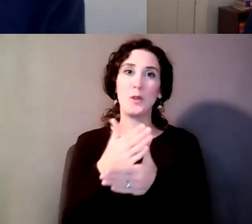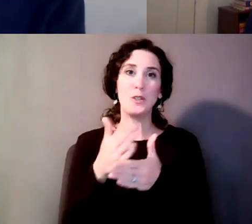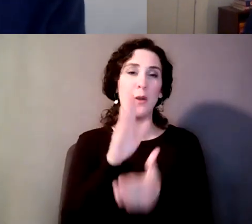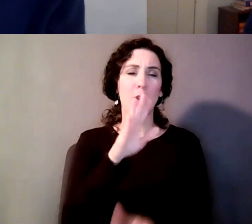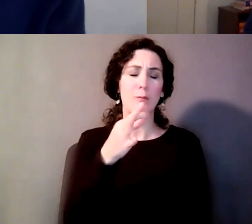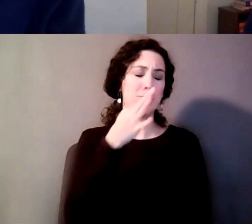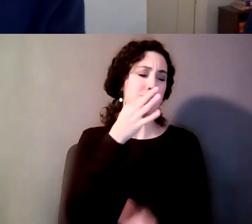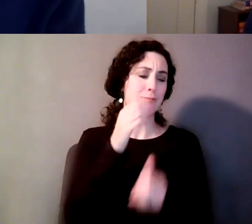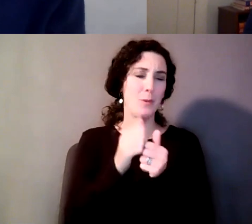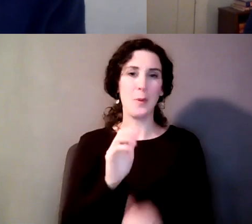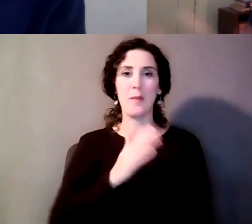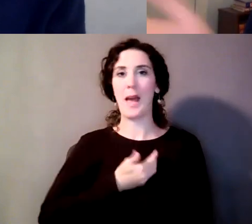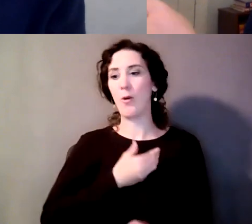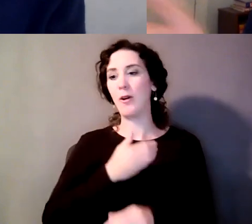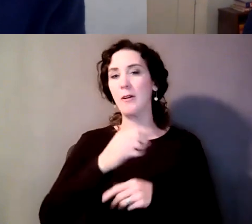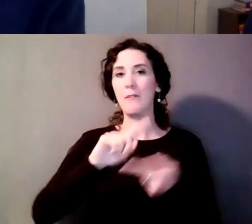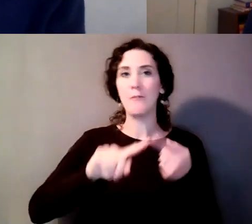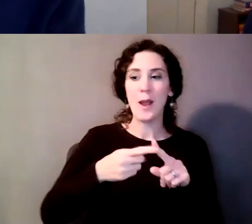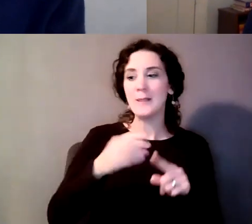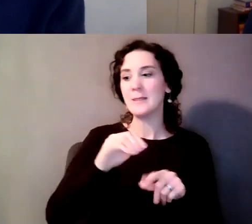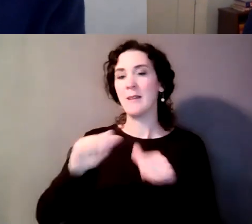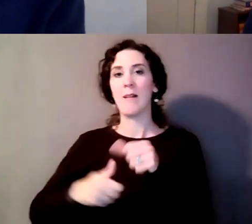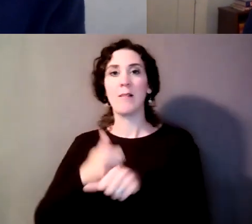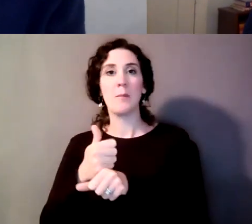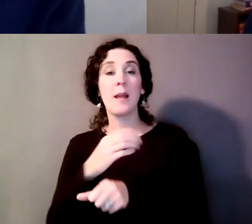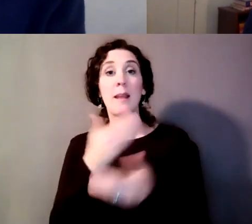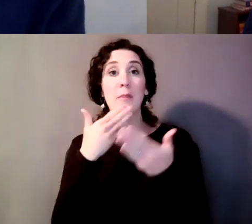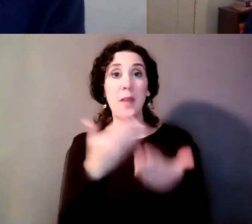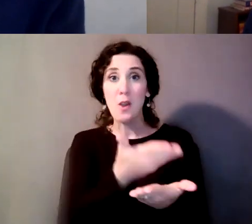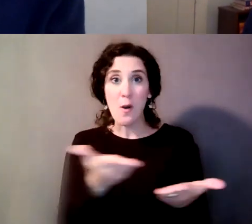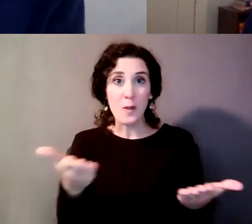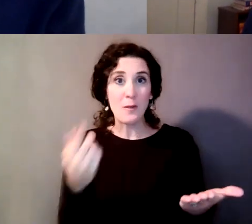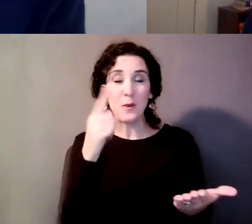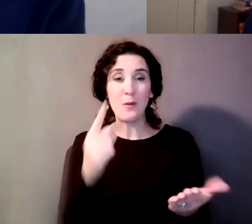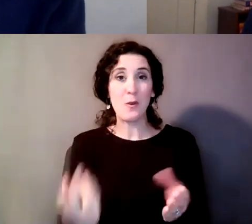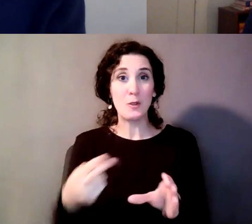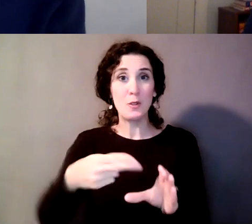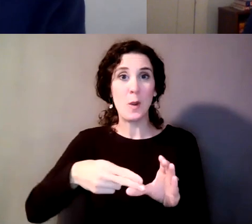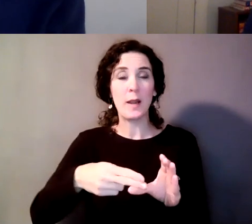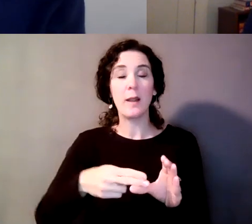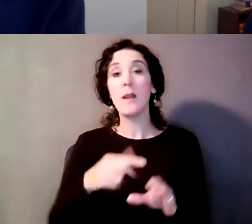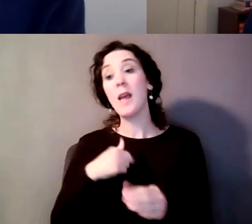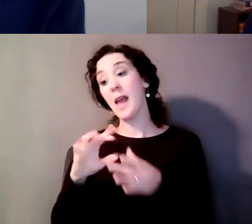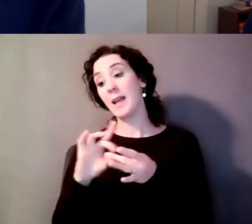friends today. And thank you to everyone who joined in this presentation. As mentioned earlier we are going to be sharing